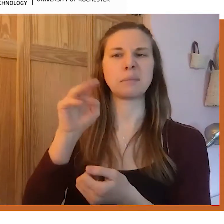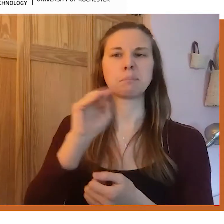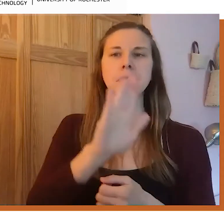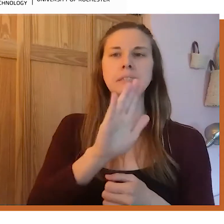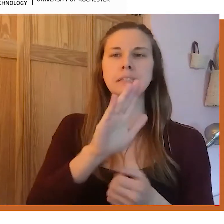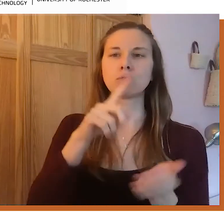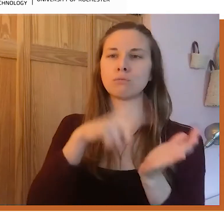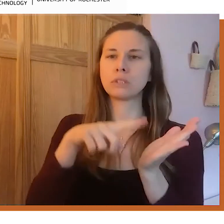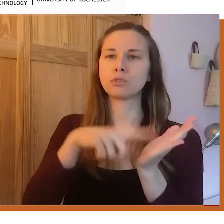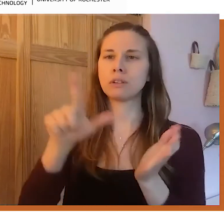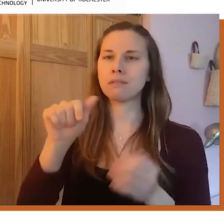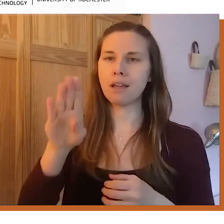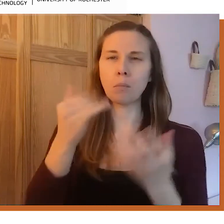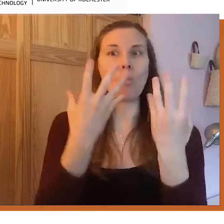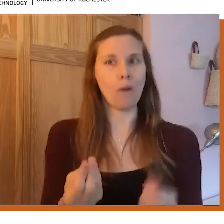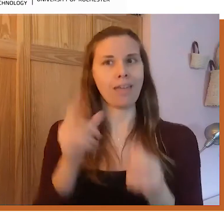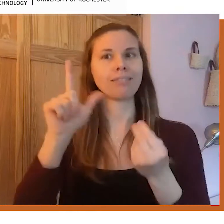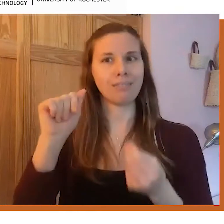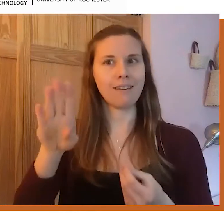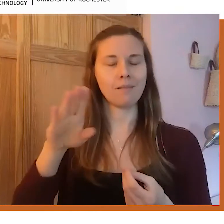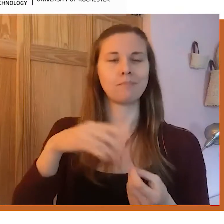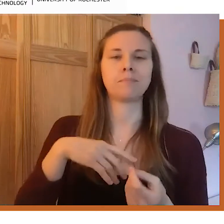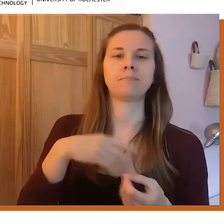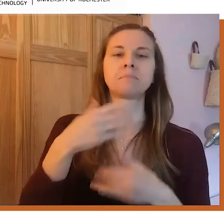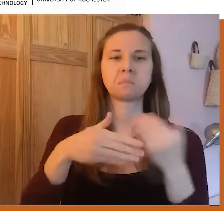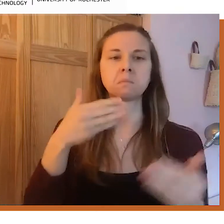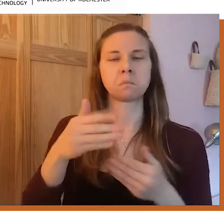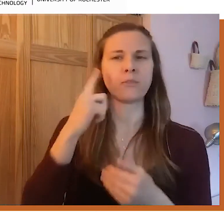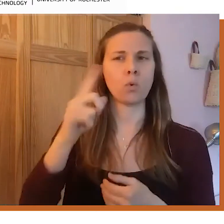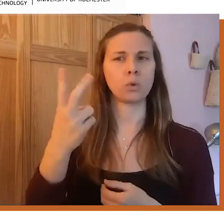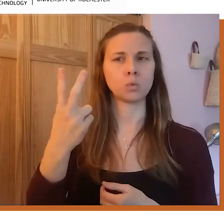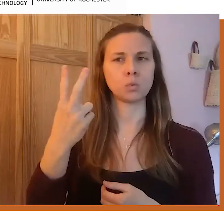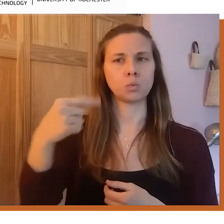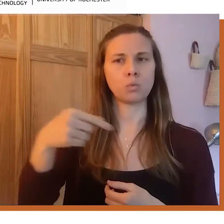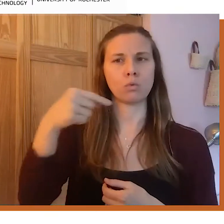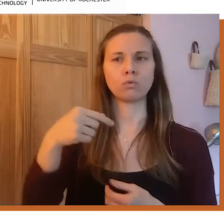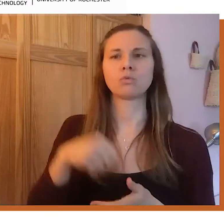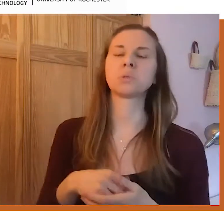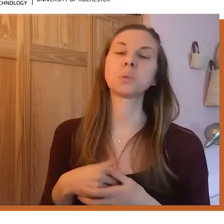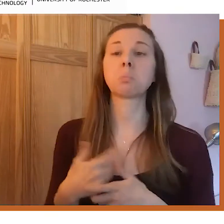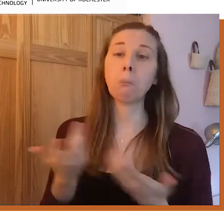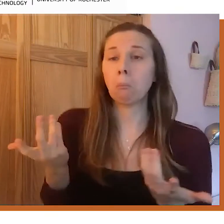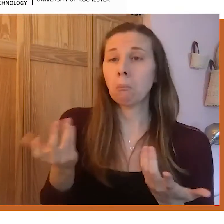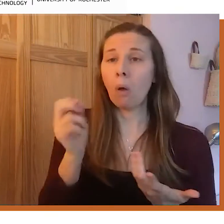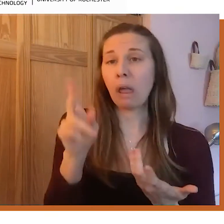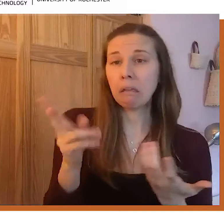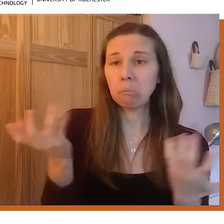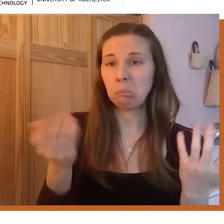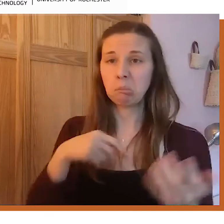Dr. Kim's lab was a wet lab that I worked in for two quarters, and it was OK.